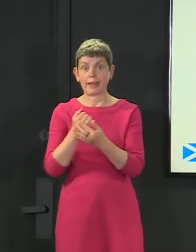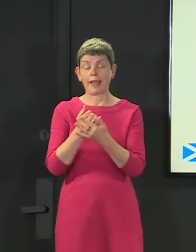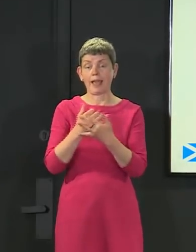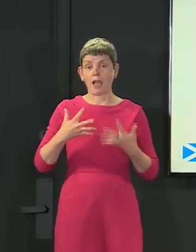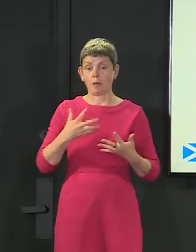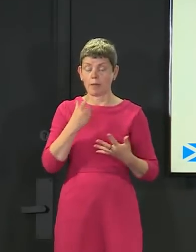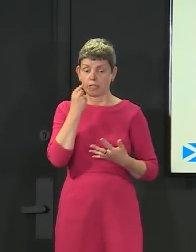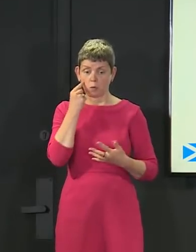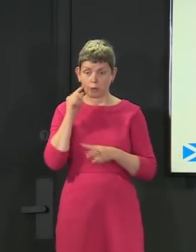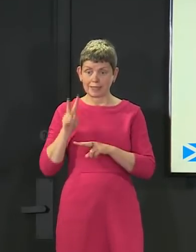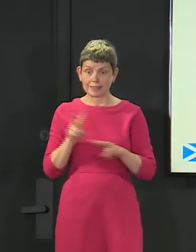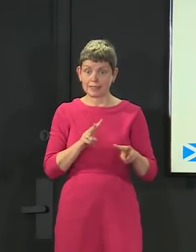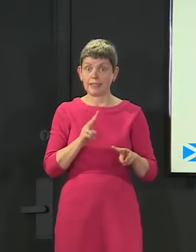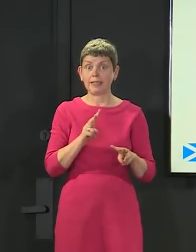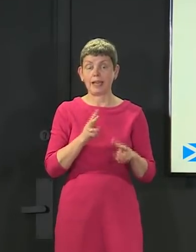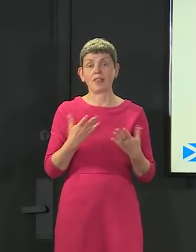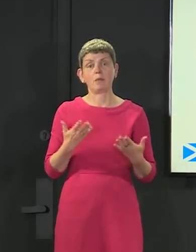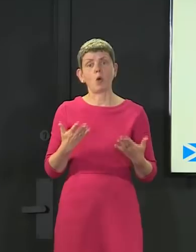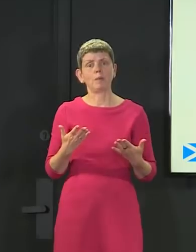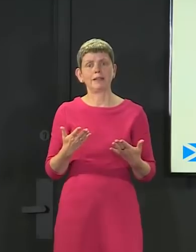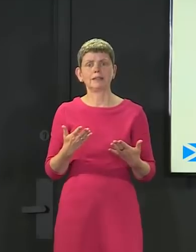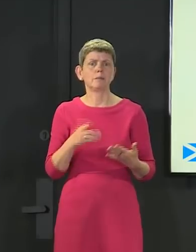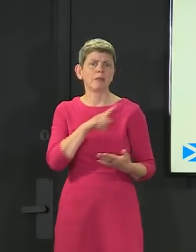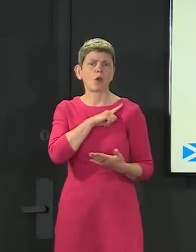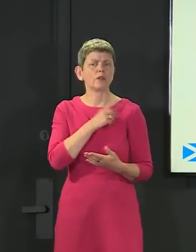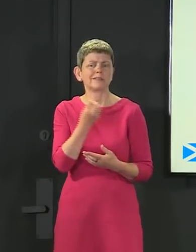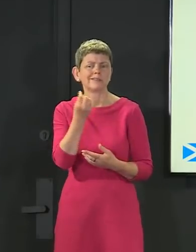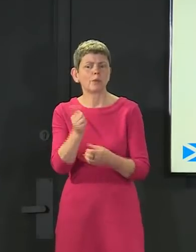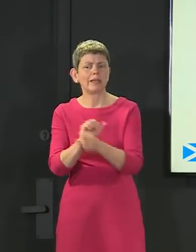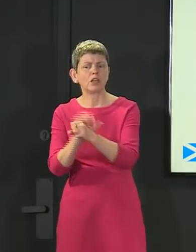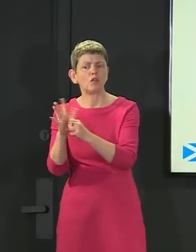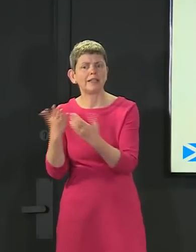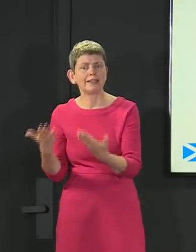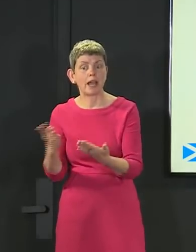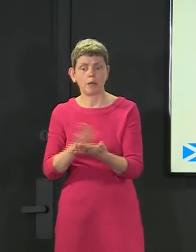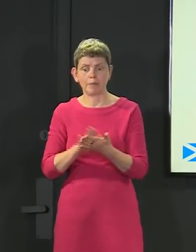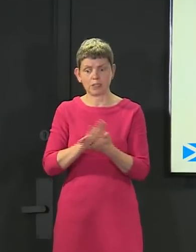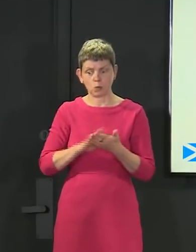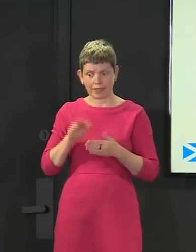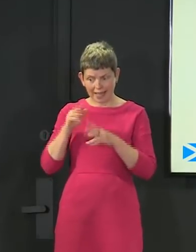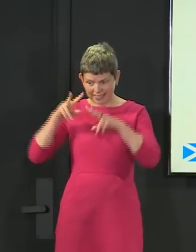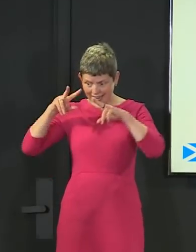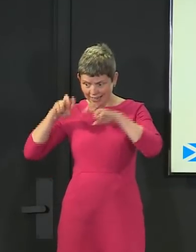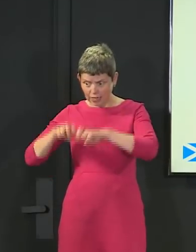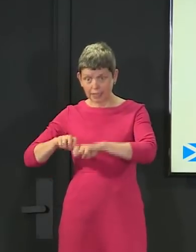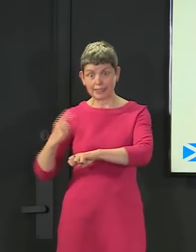sequence virtually all cases across Scotland now and that's a huge step forward in terms of the way